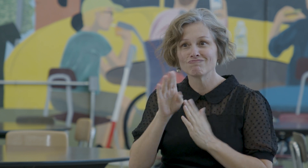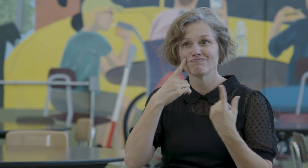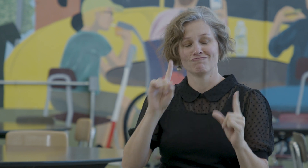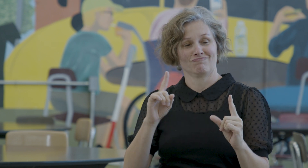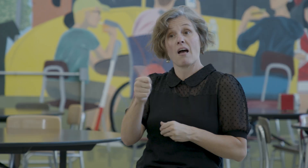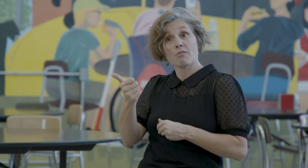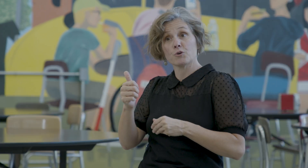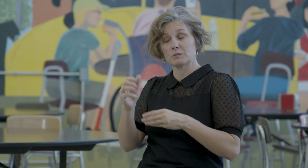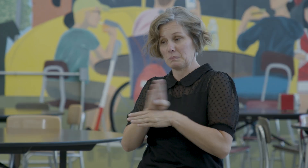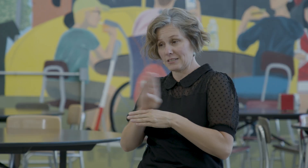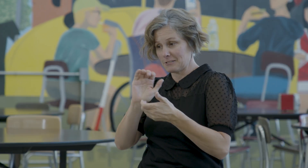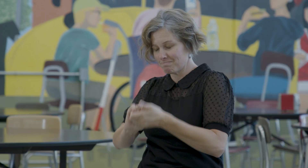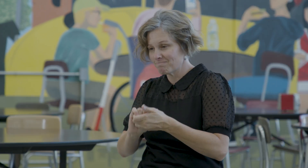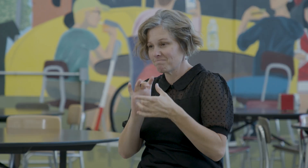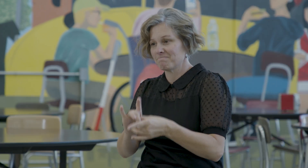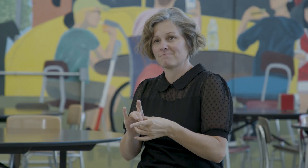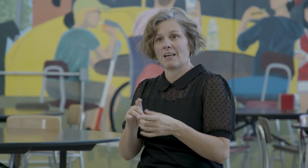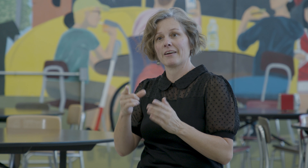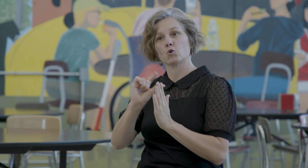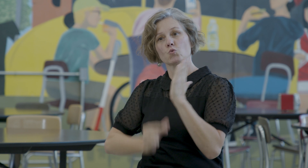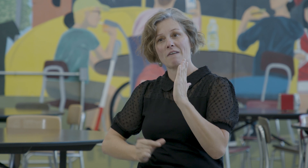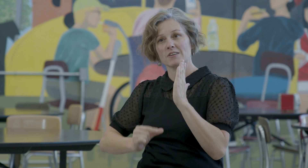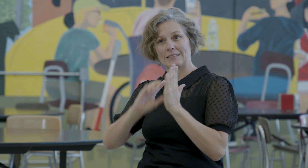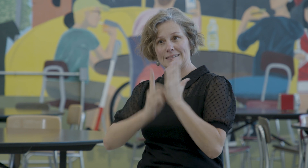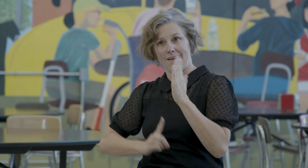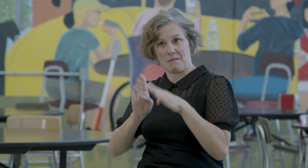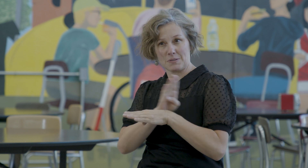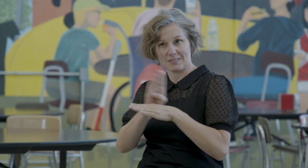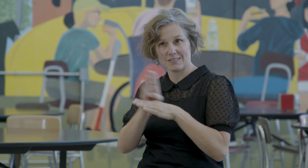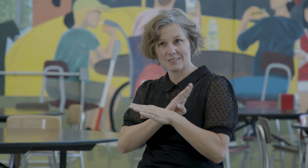We also partnered with a graphic design company to wrap the bus.